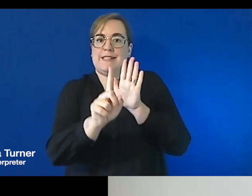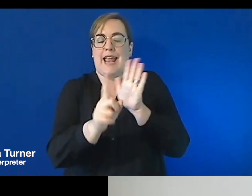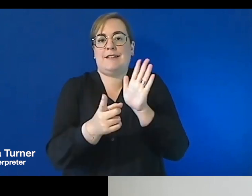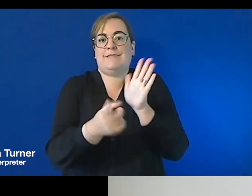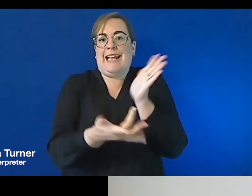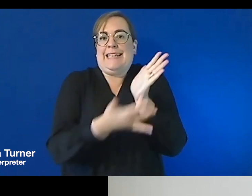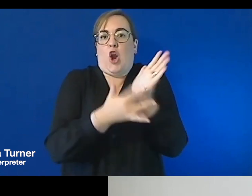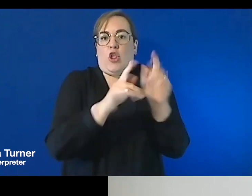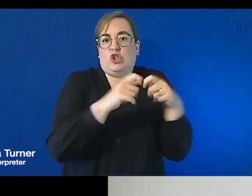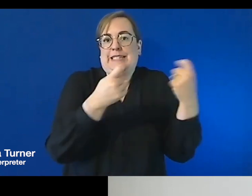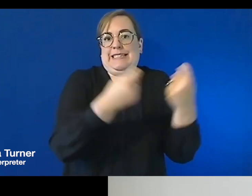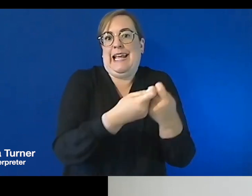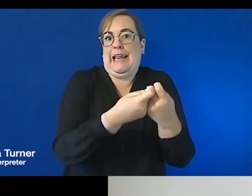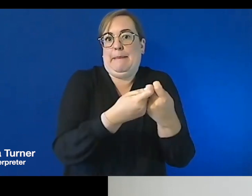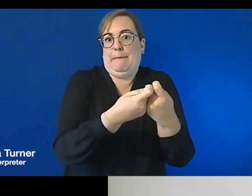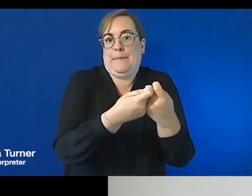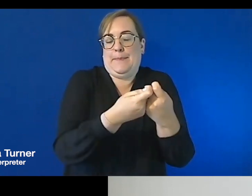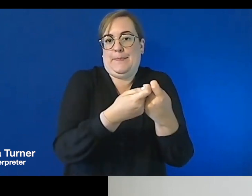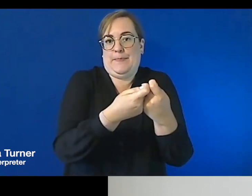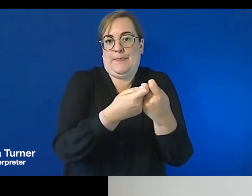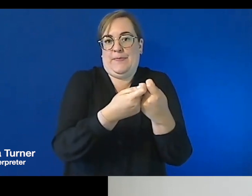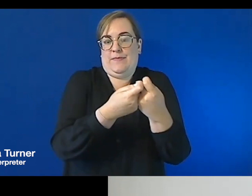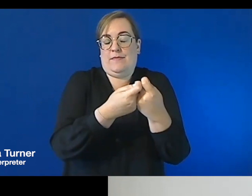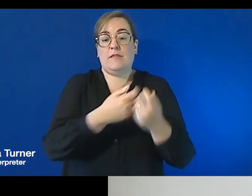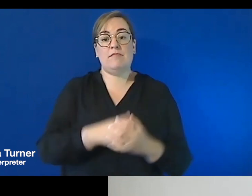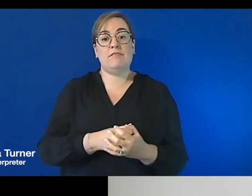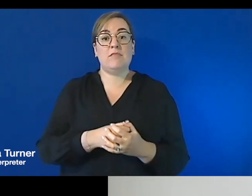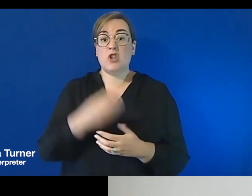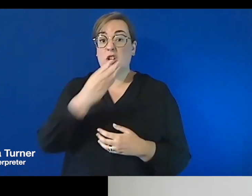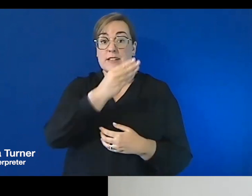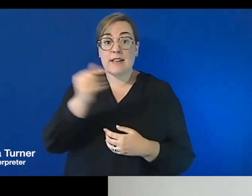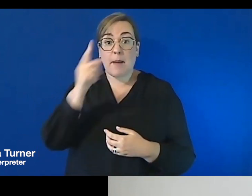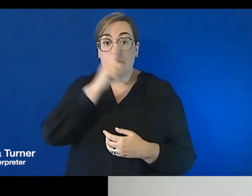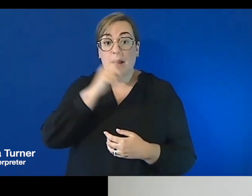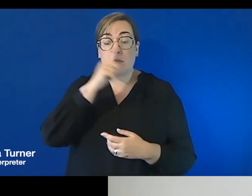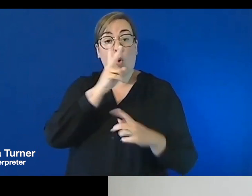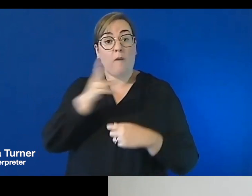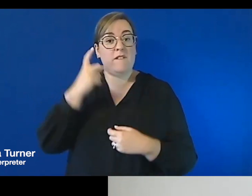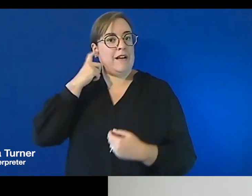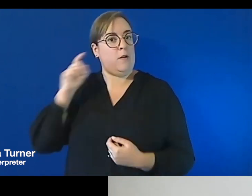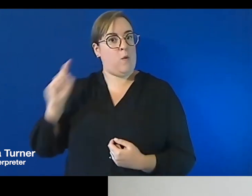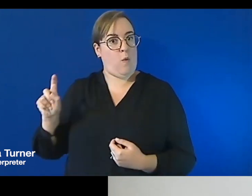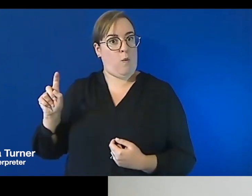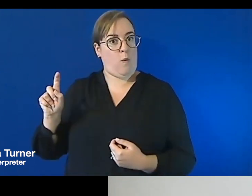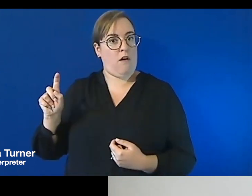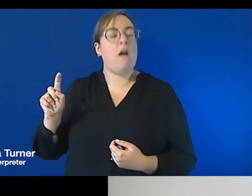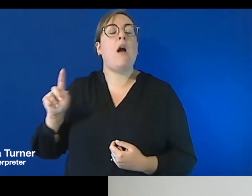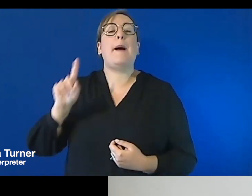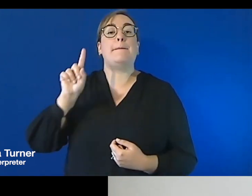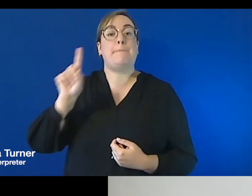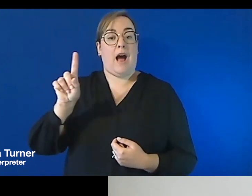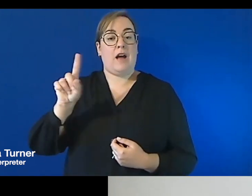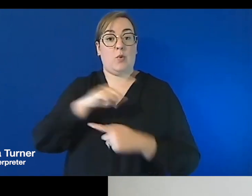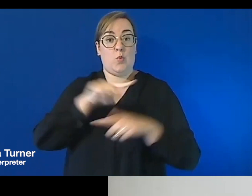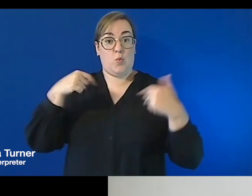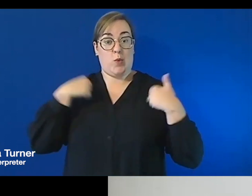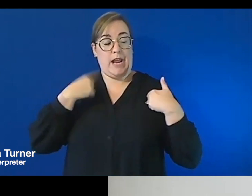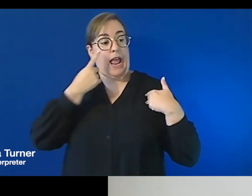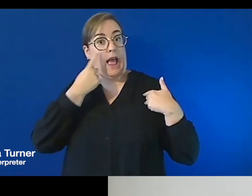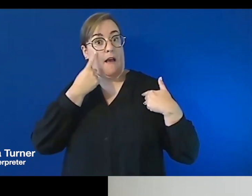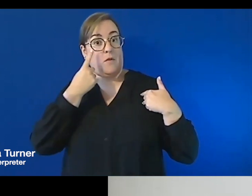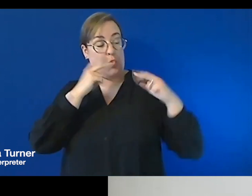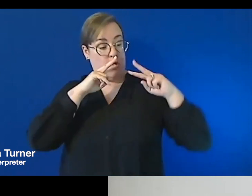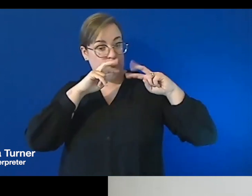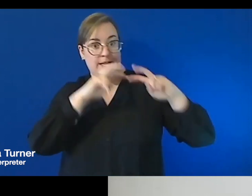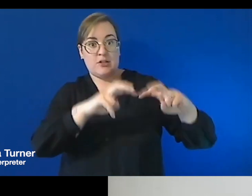some people often ignore this point but if we go to a research topic as an annotation or labelling